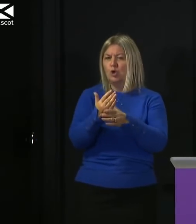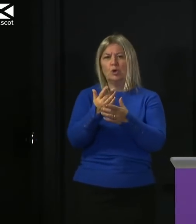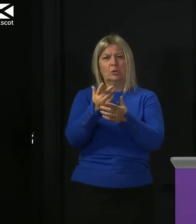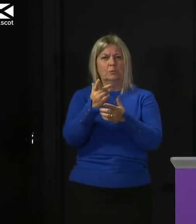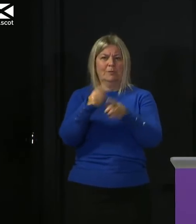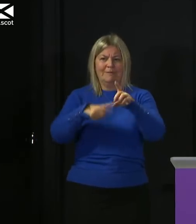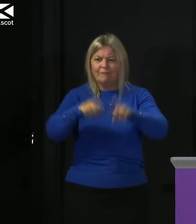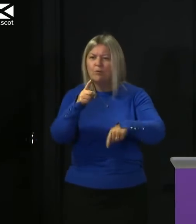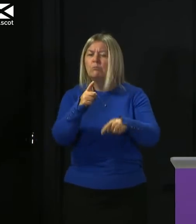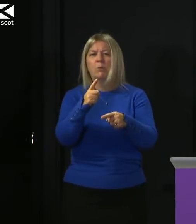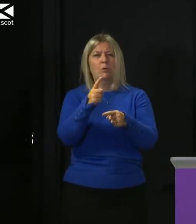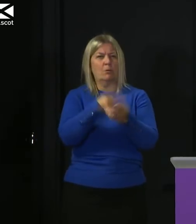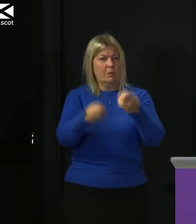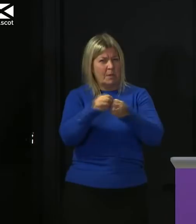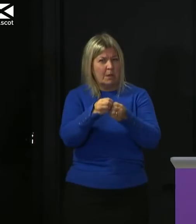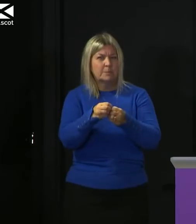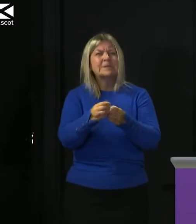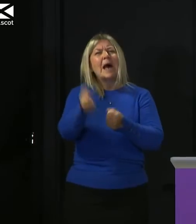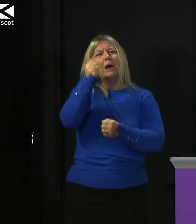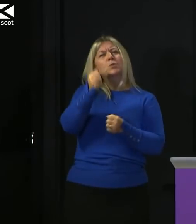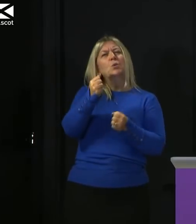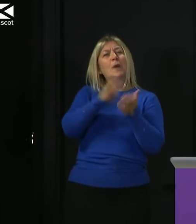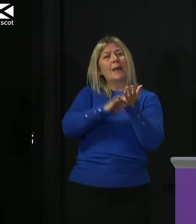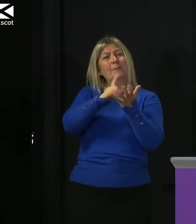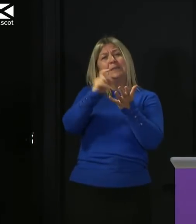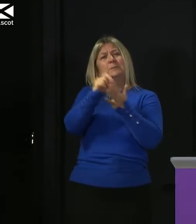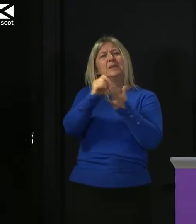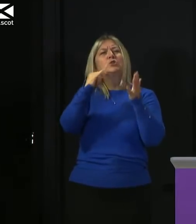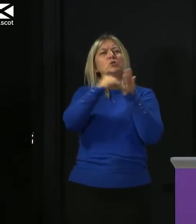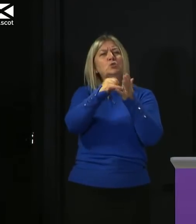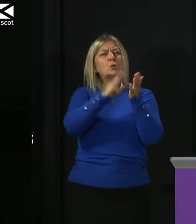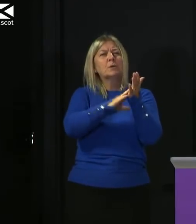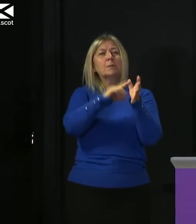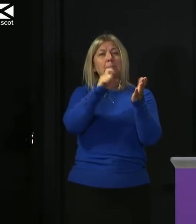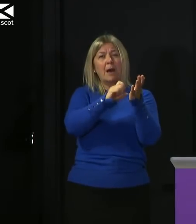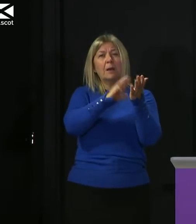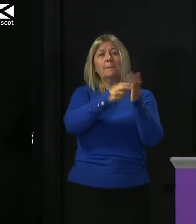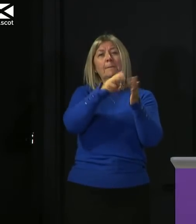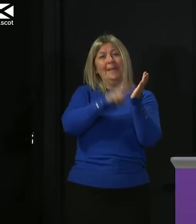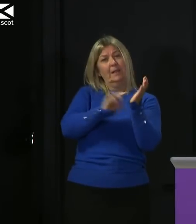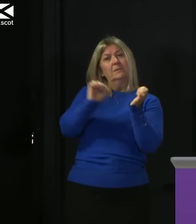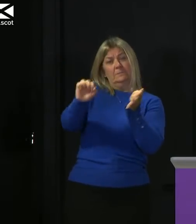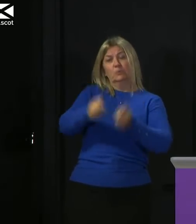MSP has raised this issue on a couple of occasions in parliament and has been right to do so,